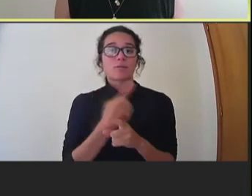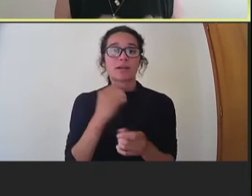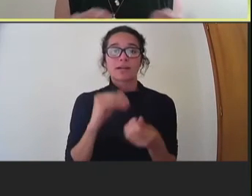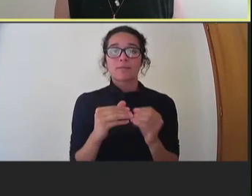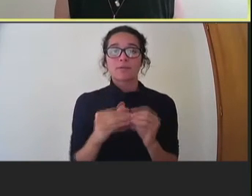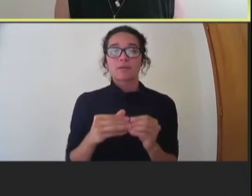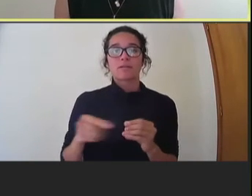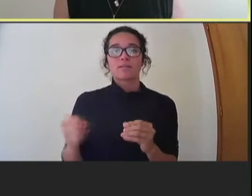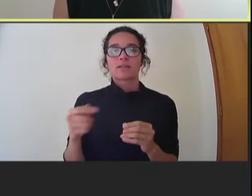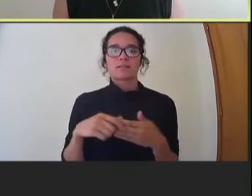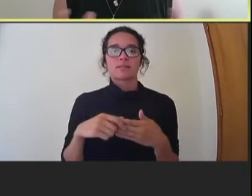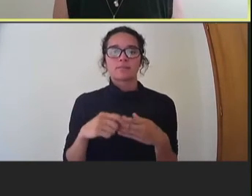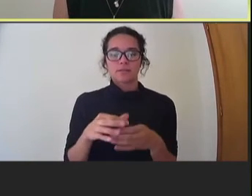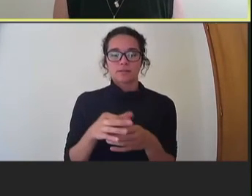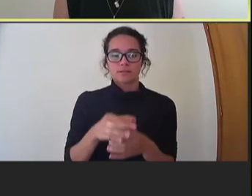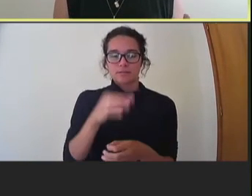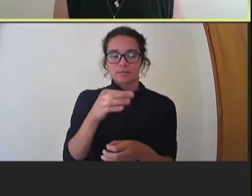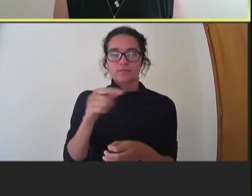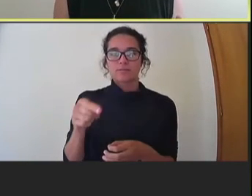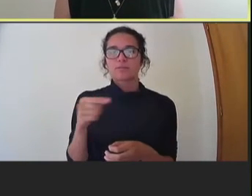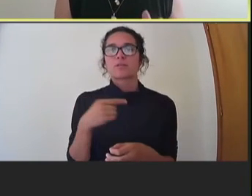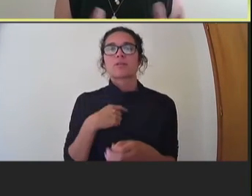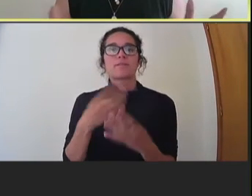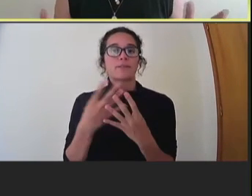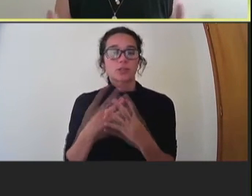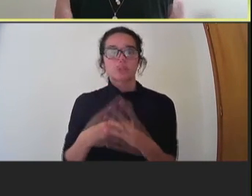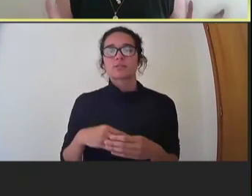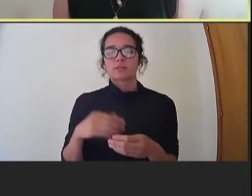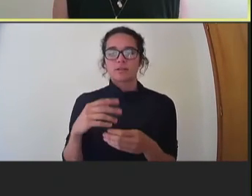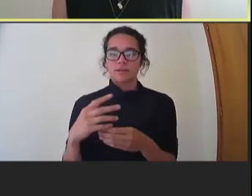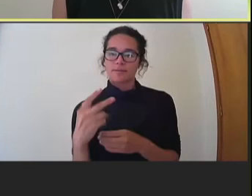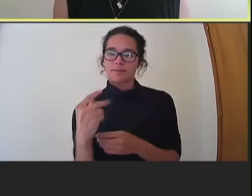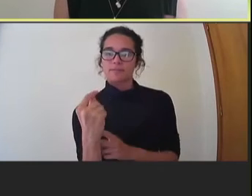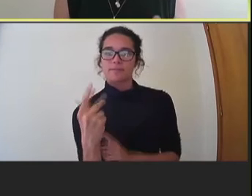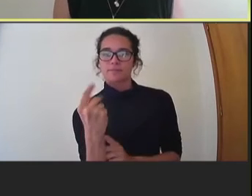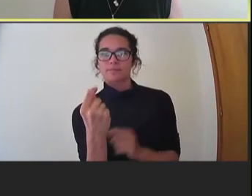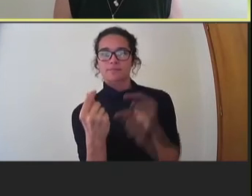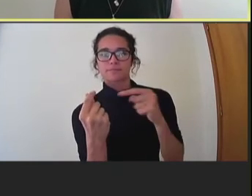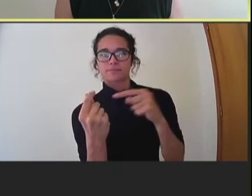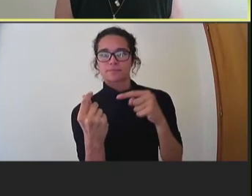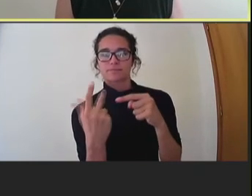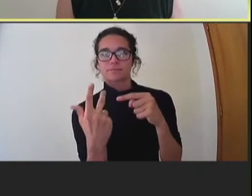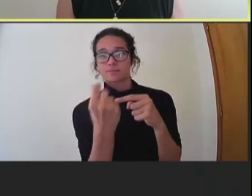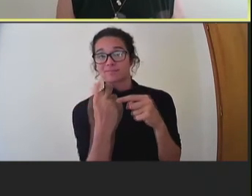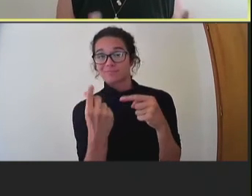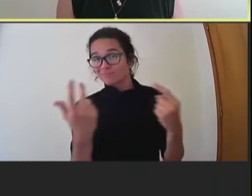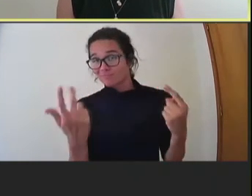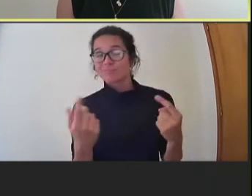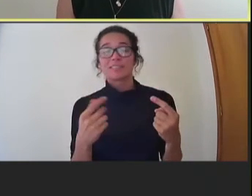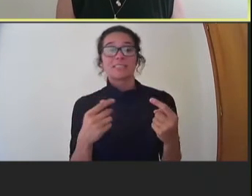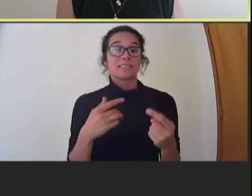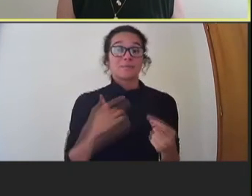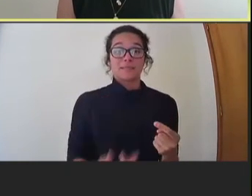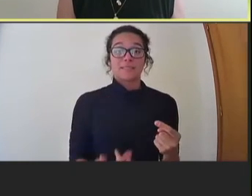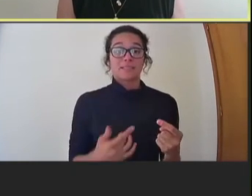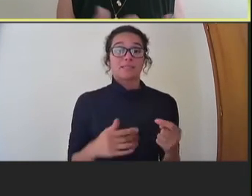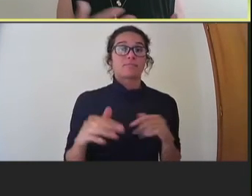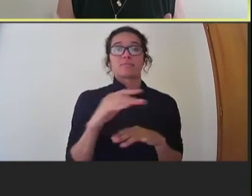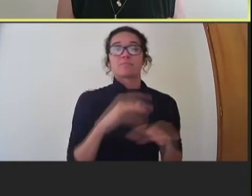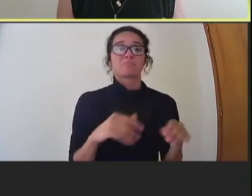bits of tubing, filters that are ubiquitous, but in a pandemic actually become shortstops.